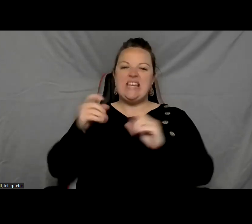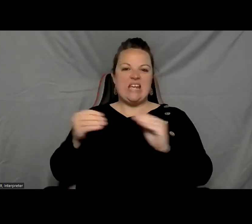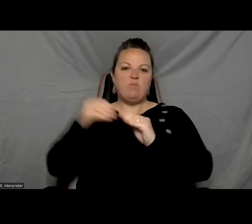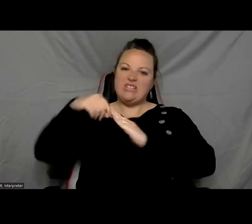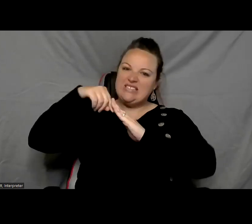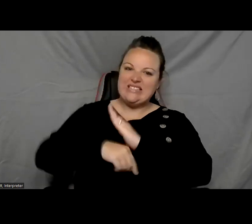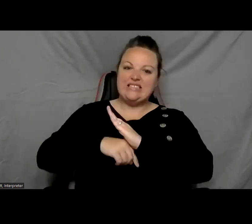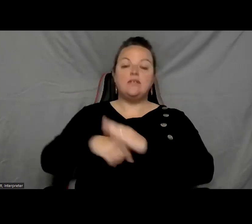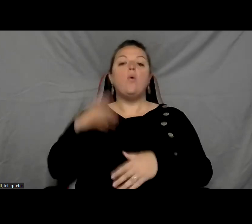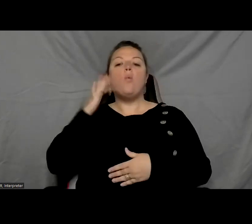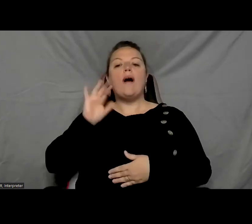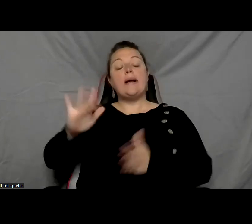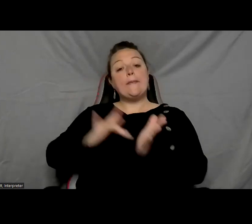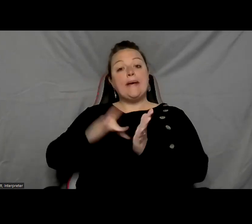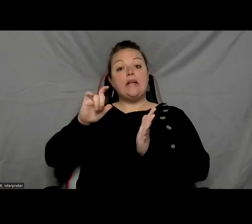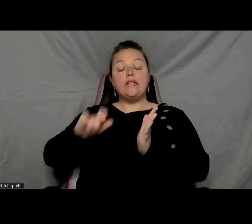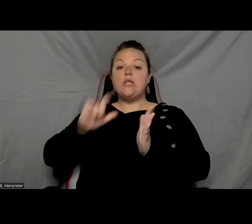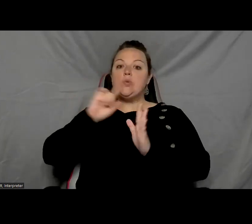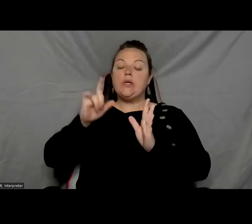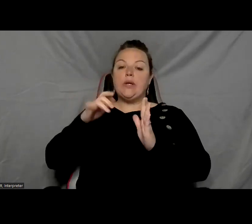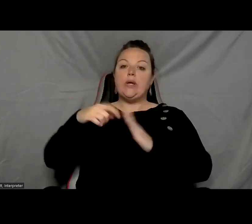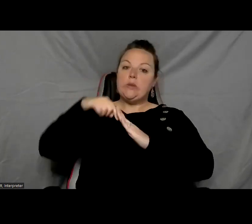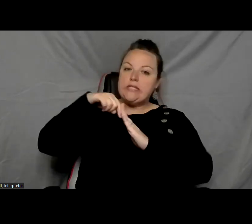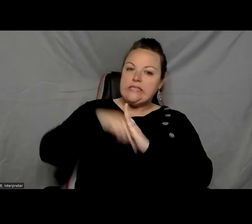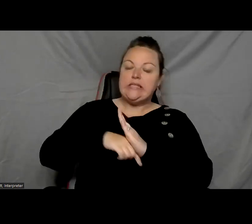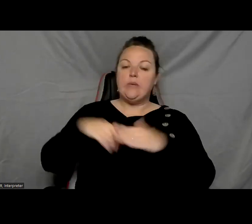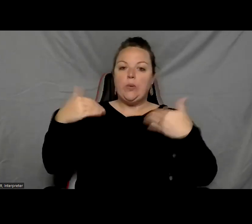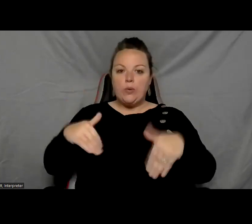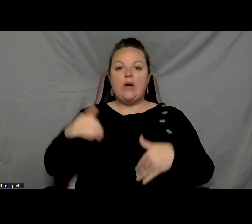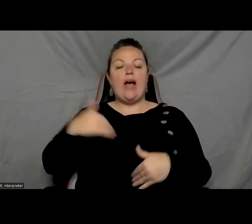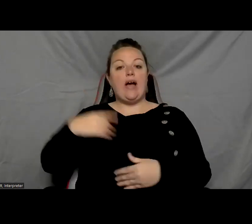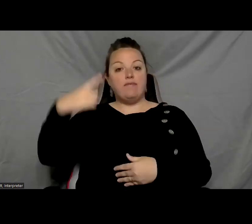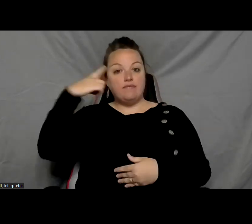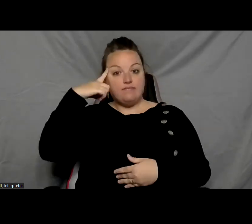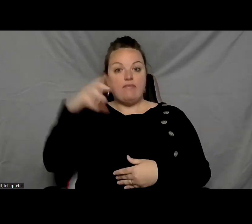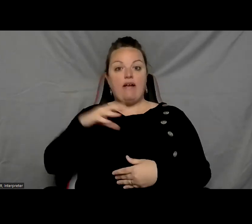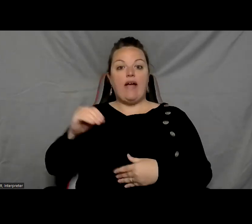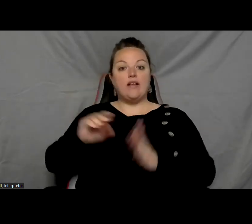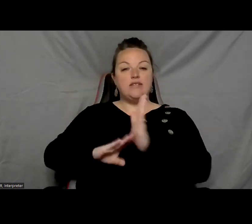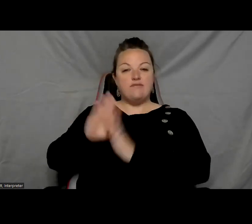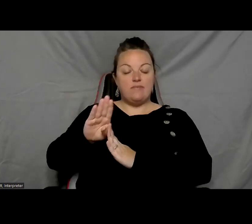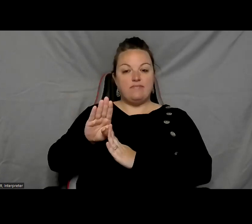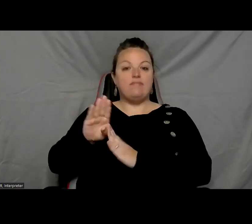medical needs, our residents have intellectual and developmental disabilities or autism.